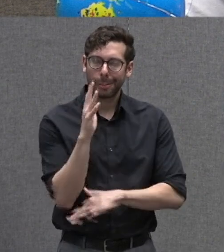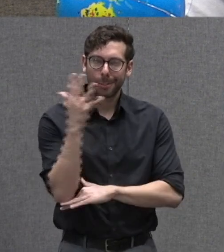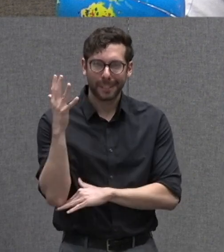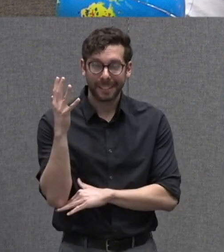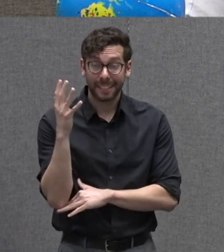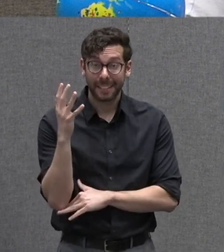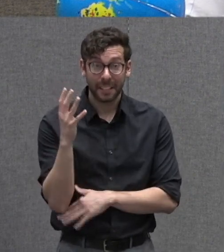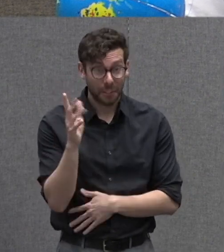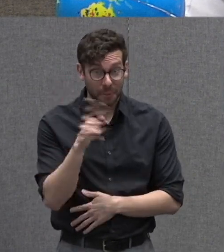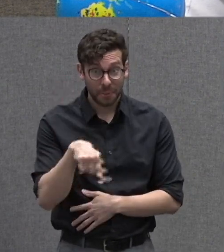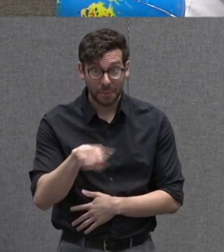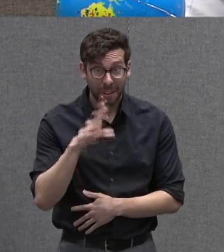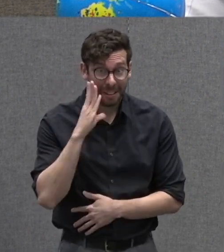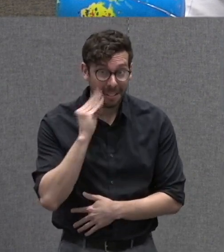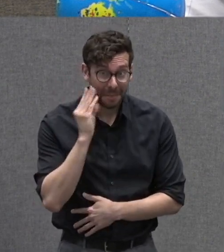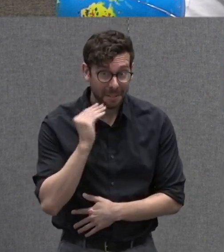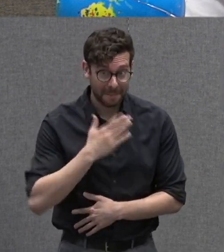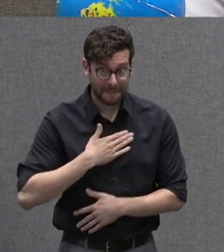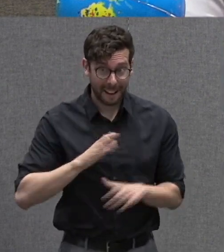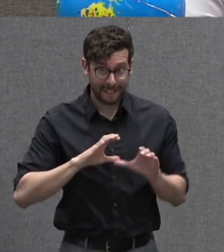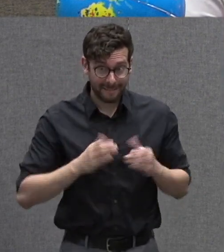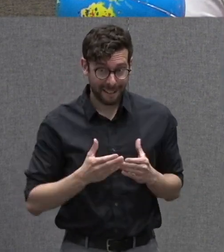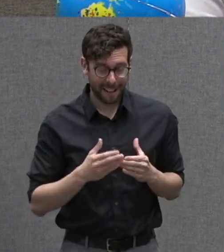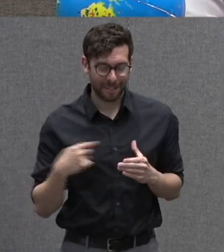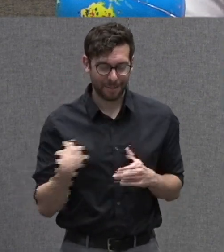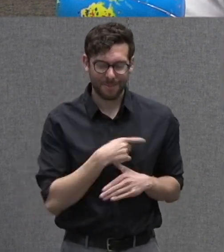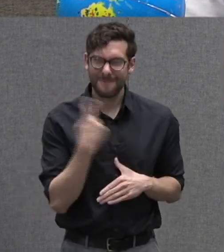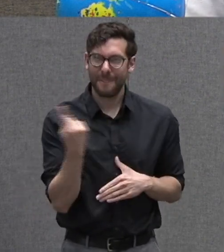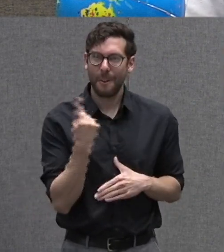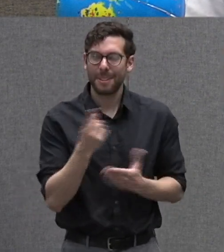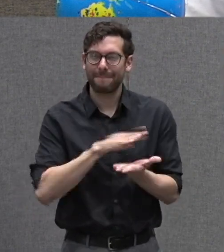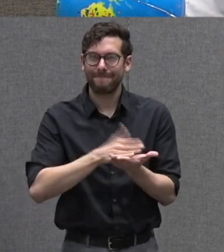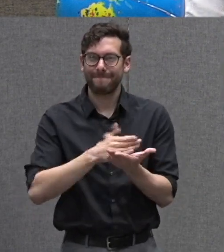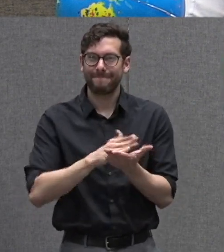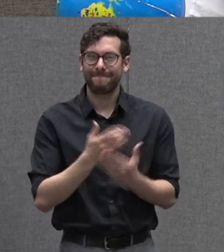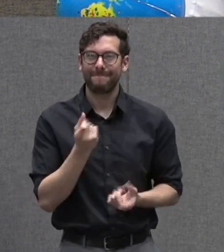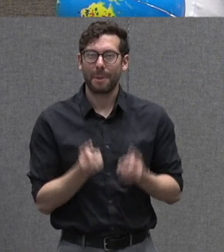because this tree has the white flowers that pop out at you,